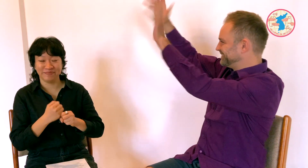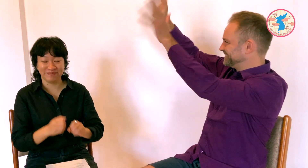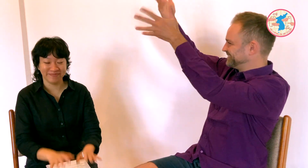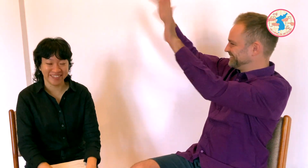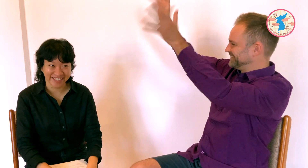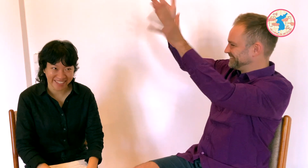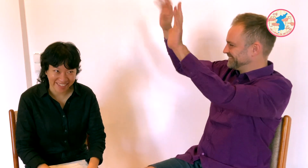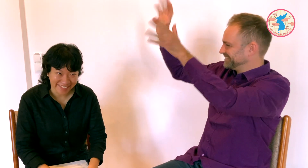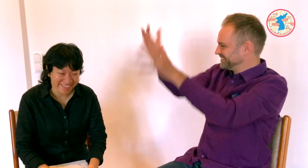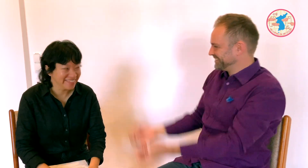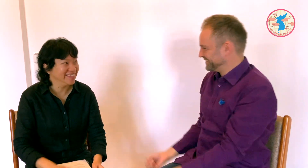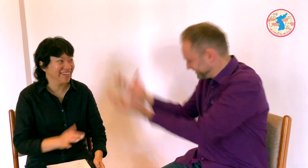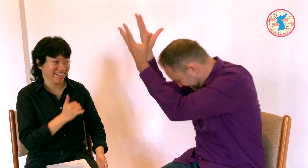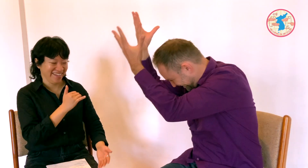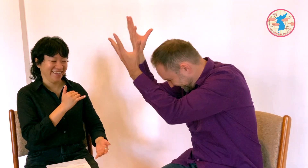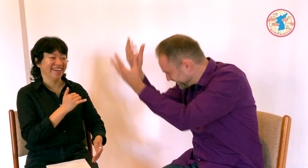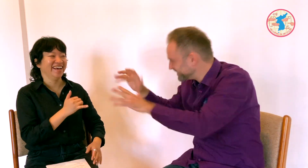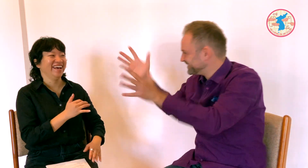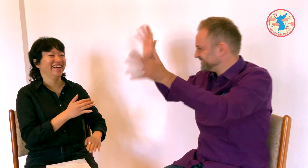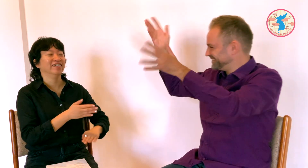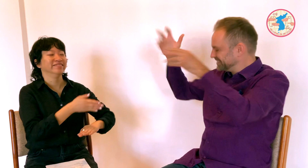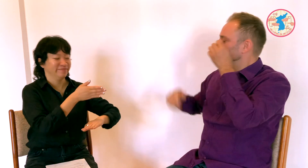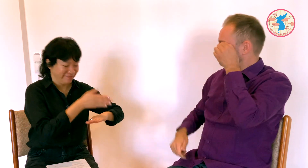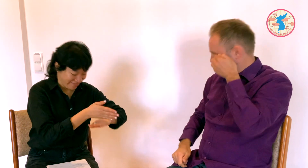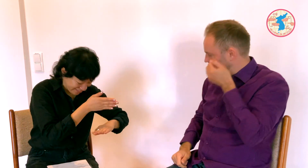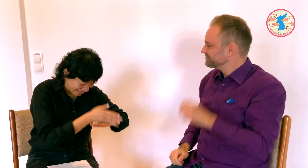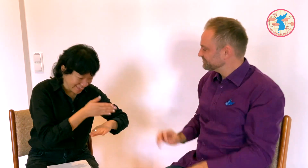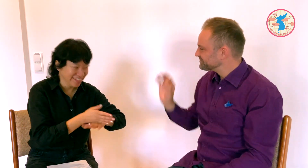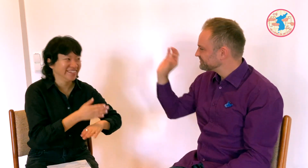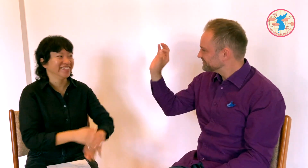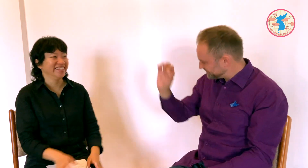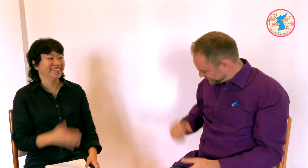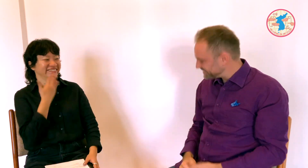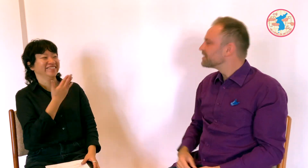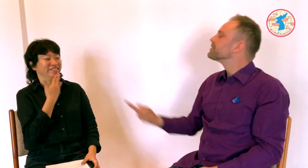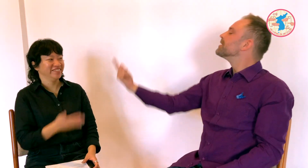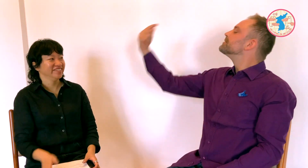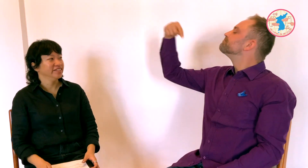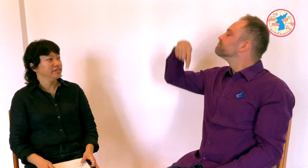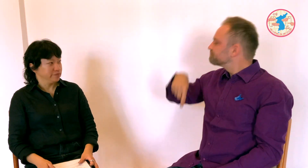Hyemi: Whew, time flies! Robert: Yayyyy, we've made it this far. Hyemi: Really, I have to say thank you so much.